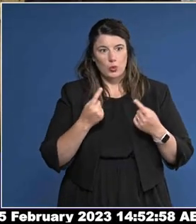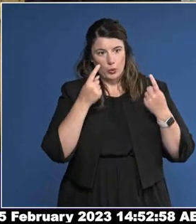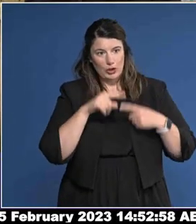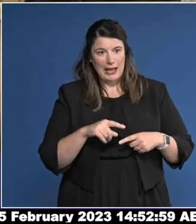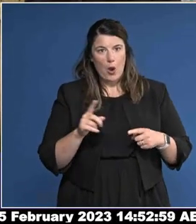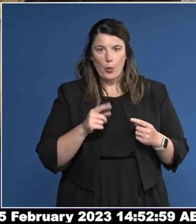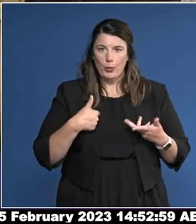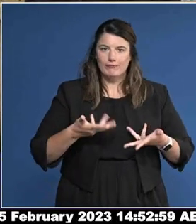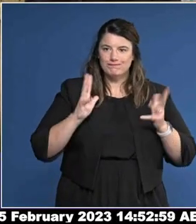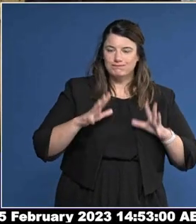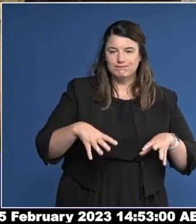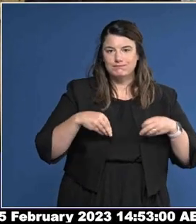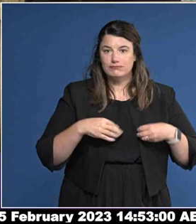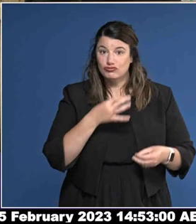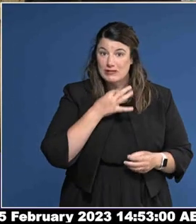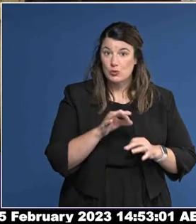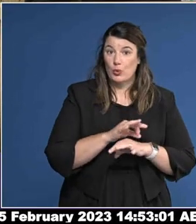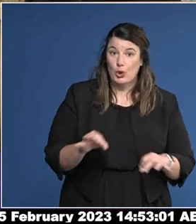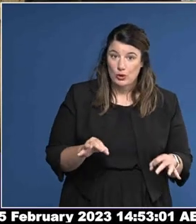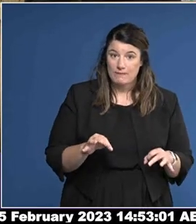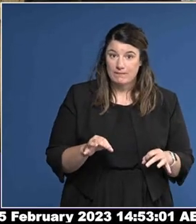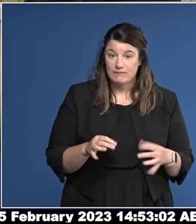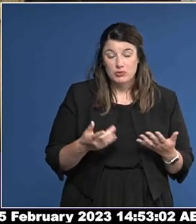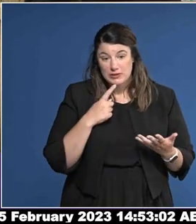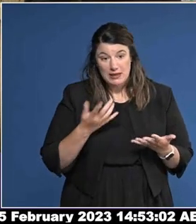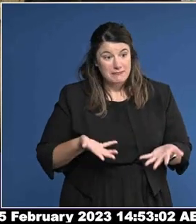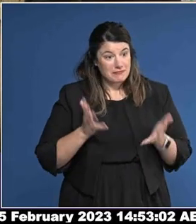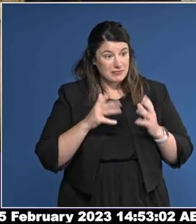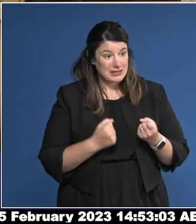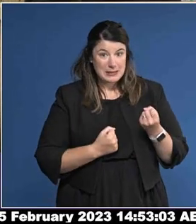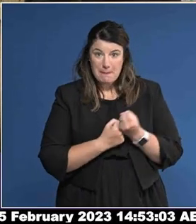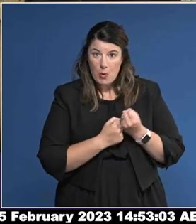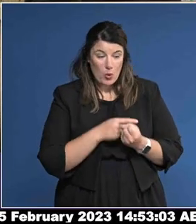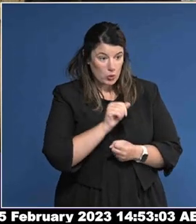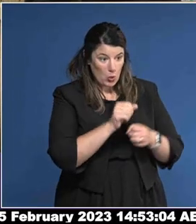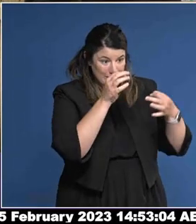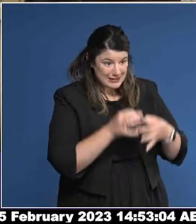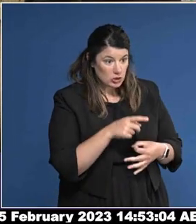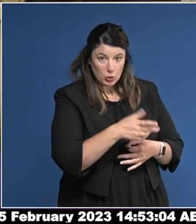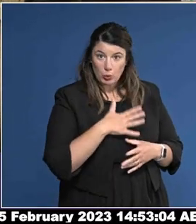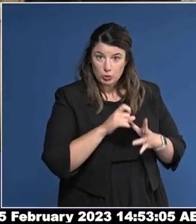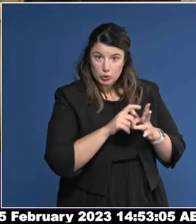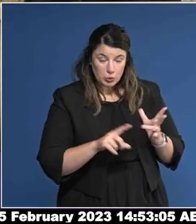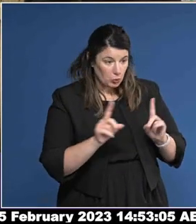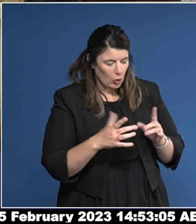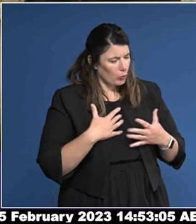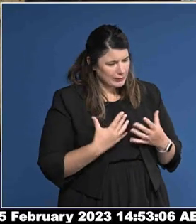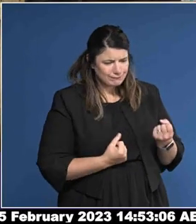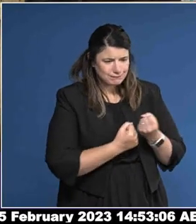clear about the fact that that we absolutely support our clients to make the choices they want to make and that we will help to enable that and we will support that.